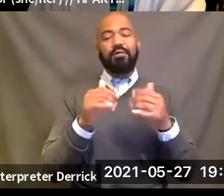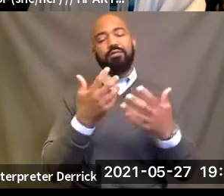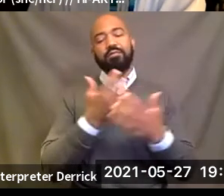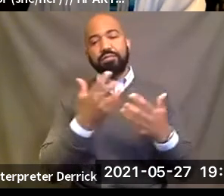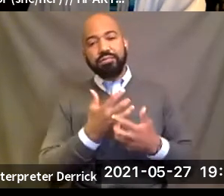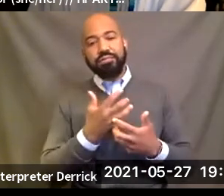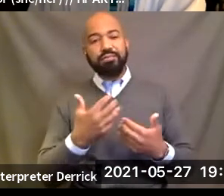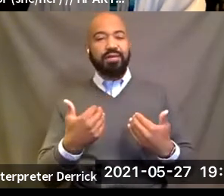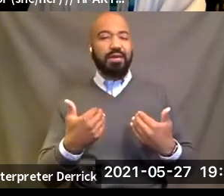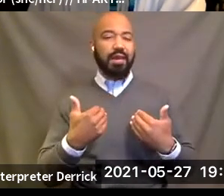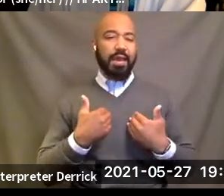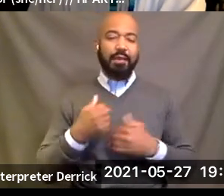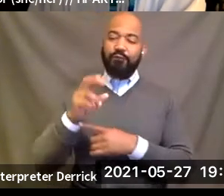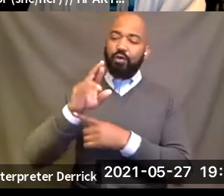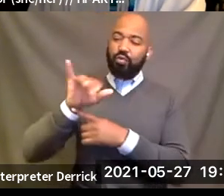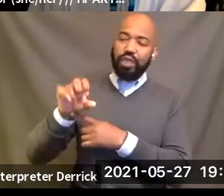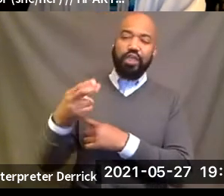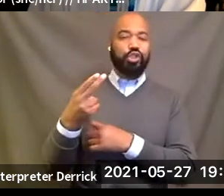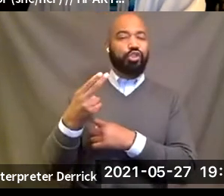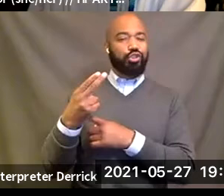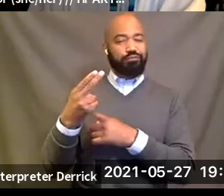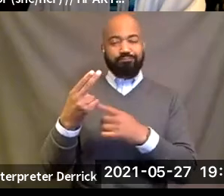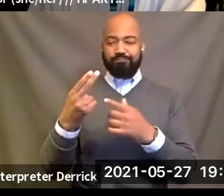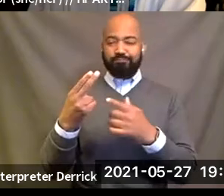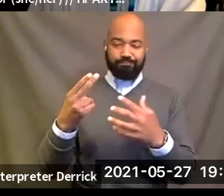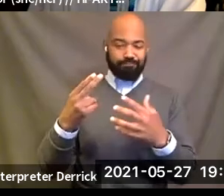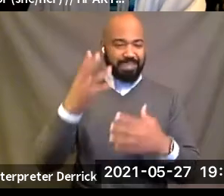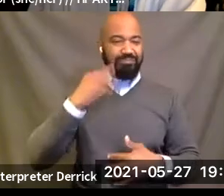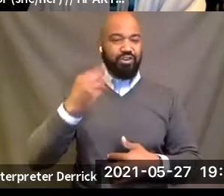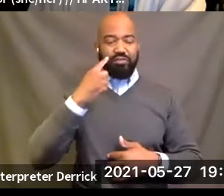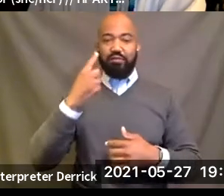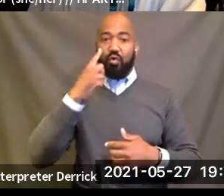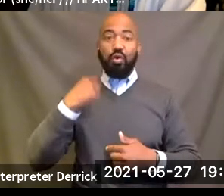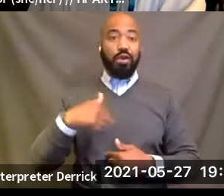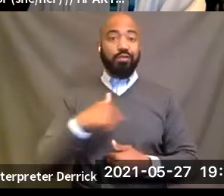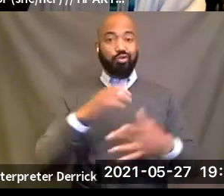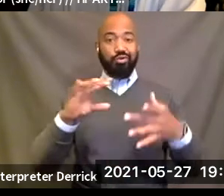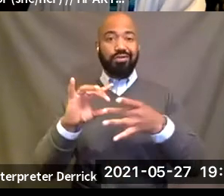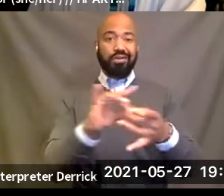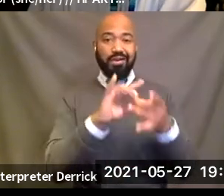Kirya Traber (she/her): audience in the chat I want to read out loud and we are going to have to end soon, because will interpretation will end.